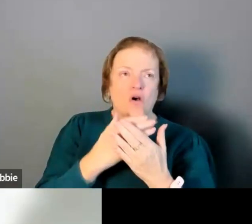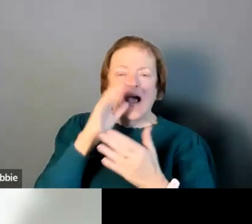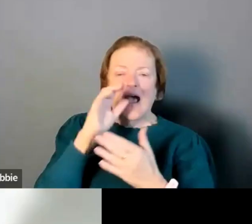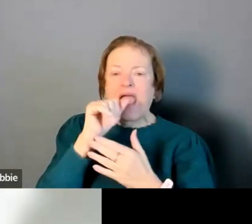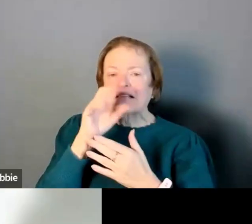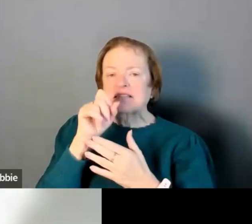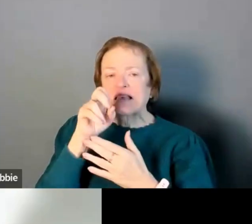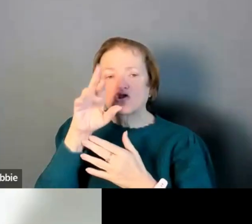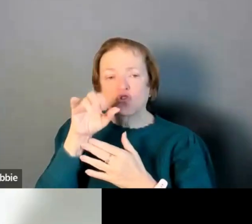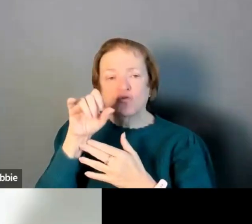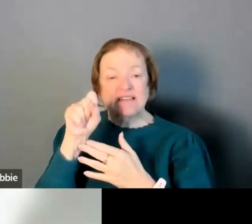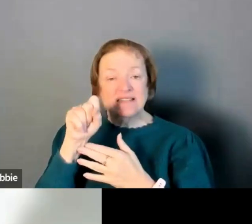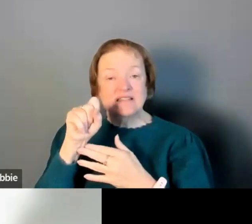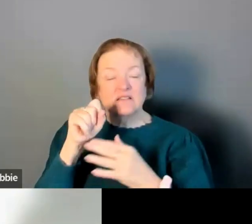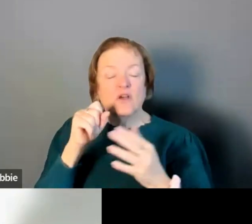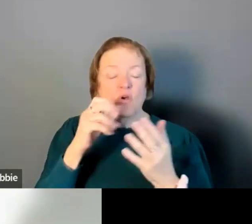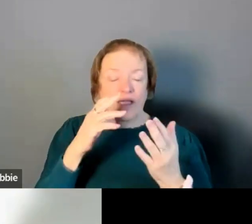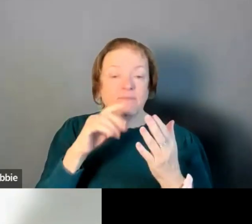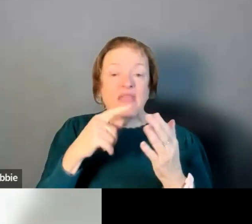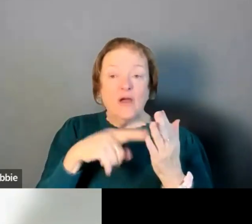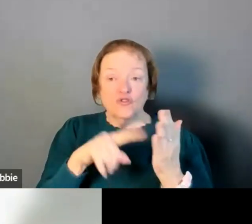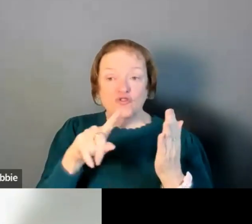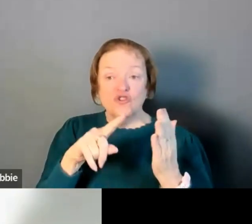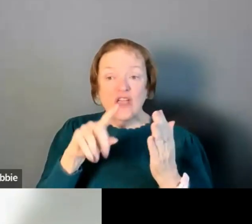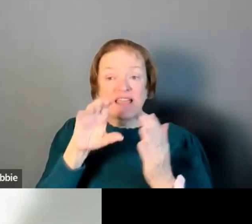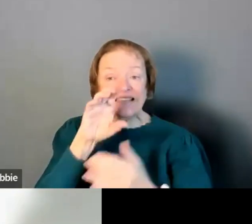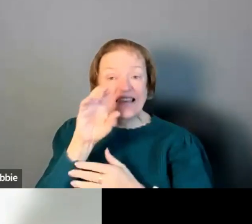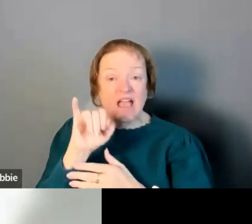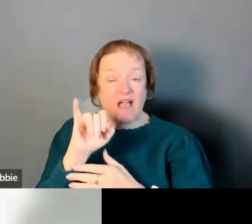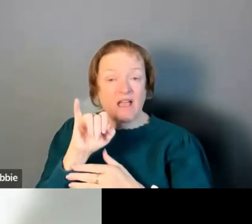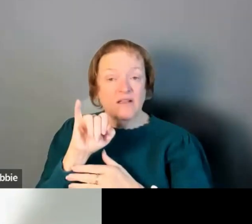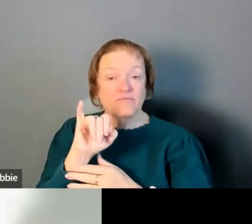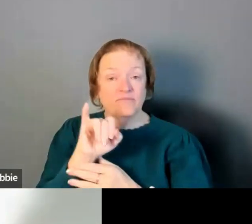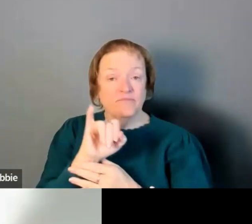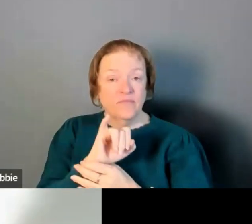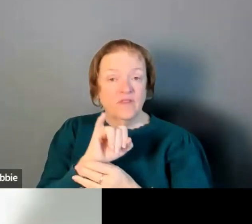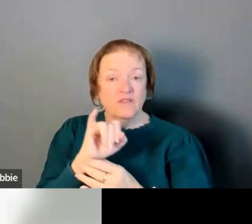like, a CI, because a hearing aid is The hearing aid. The CIs are great. So this